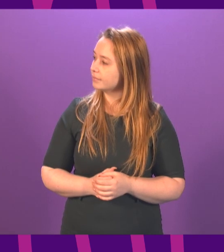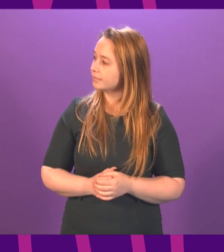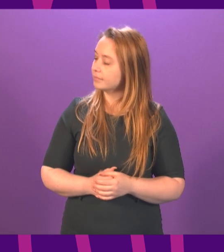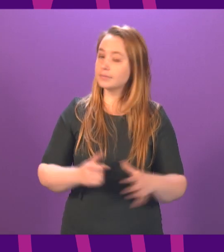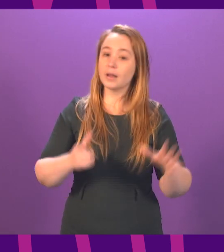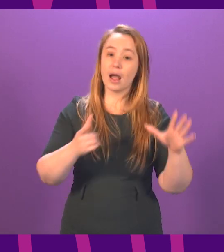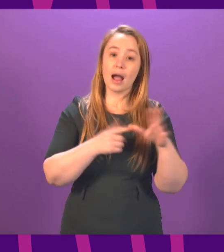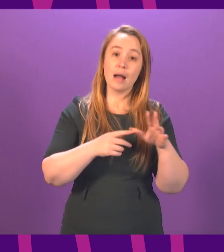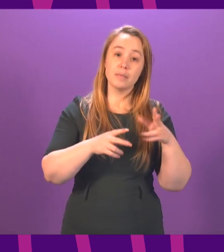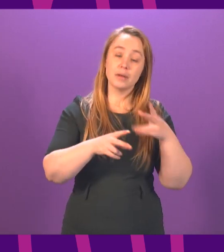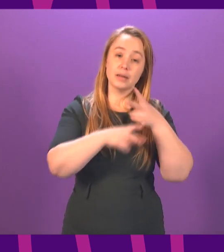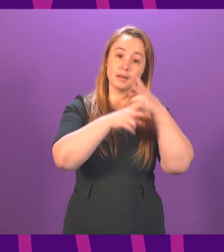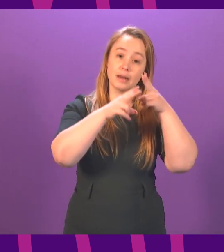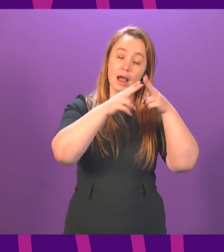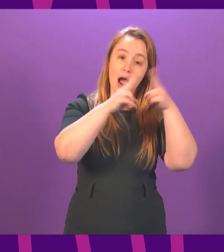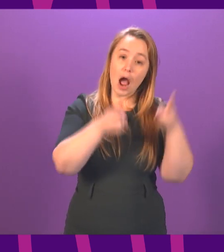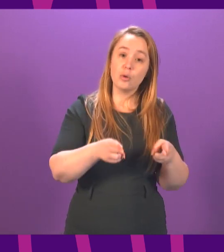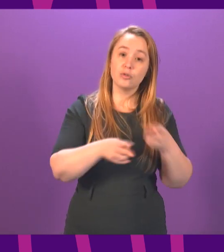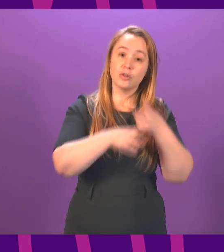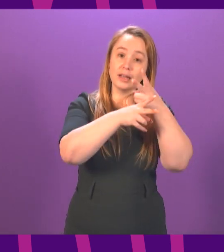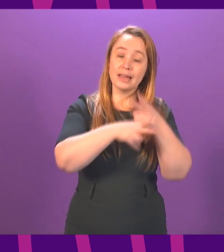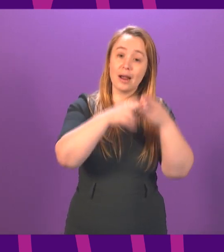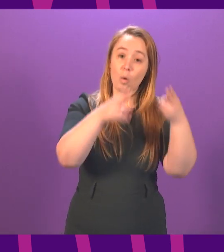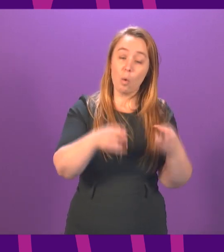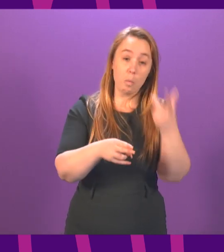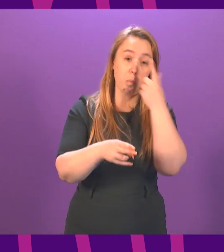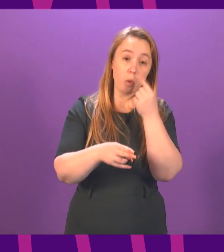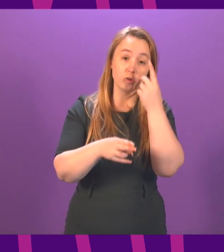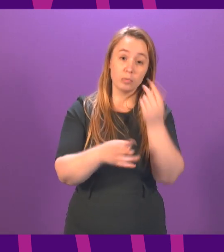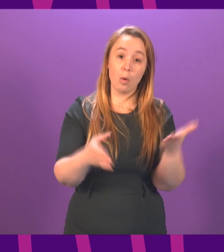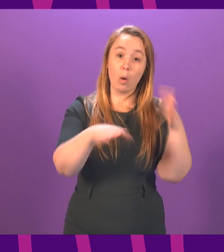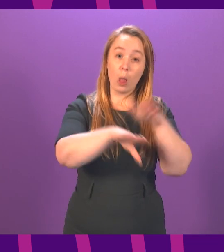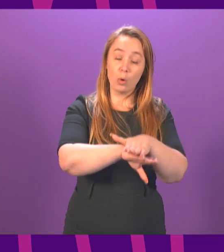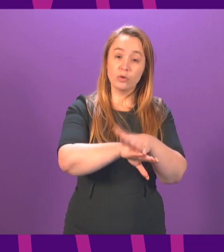home in Springburn is consulting on potential closure, and it is possible that it will close by